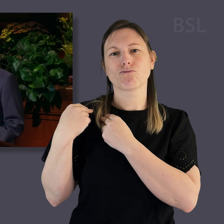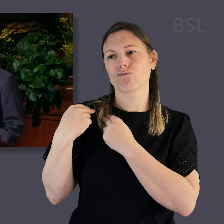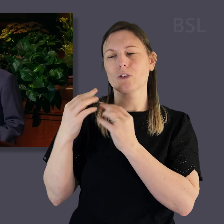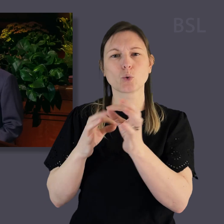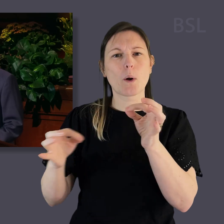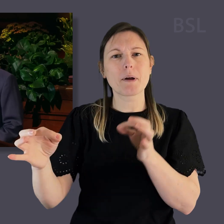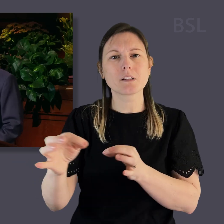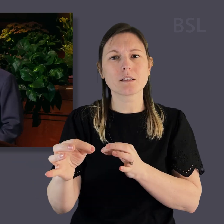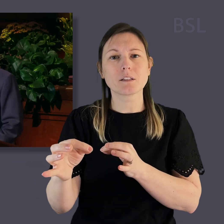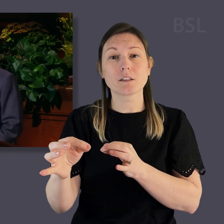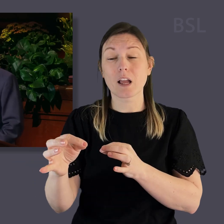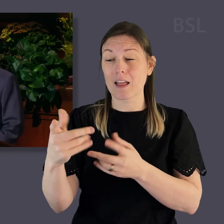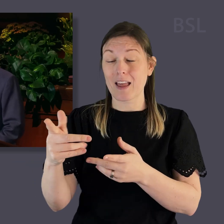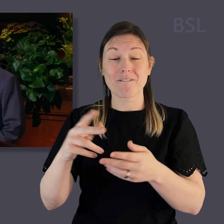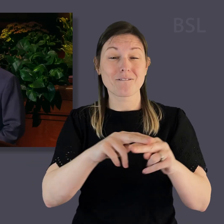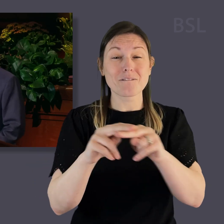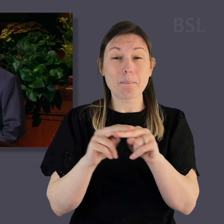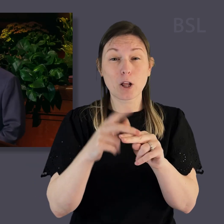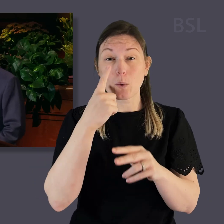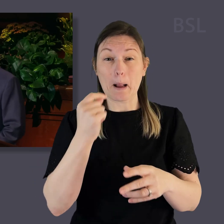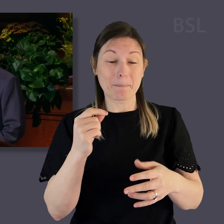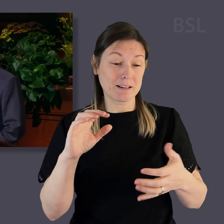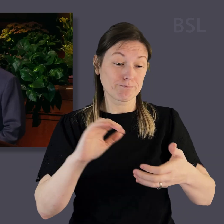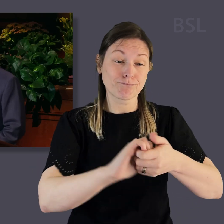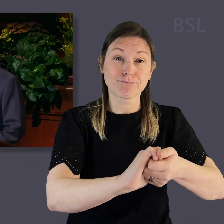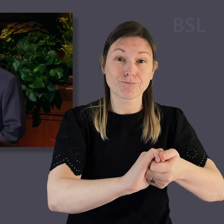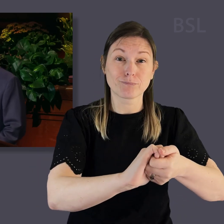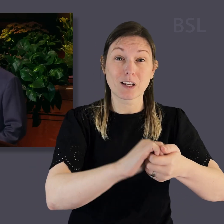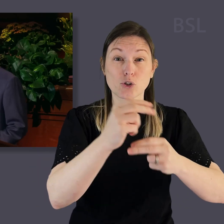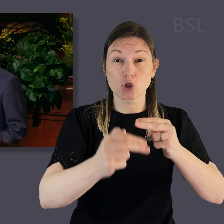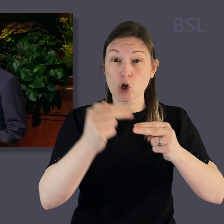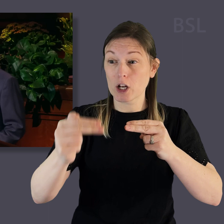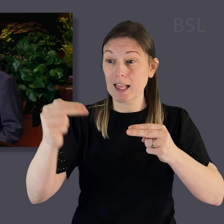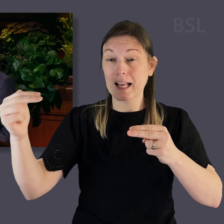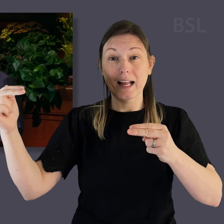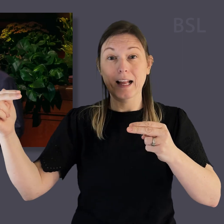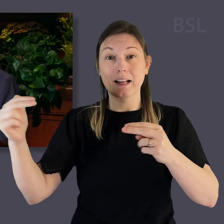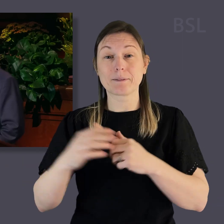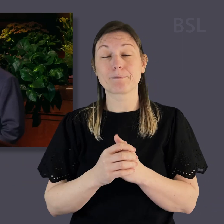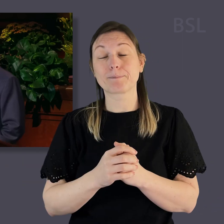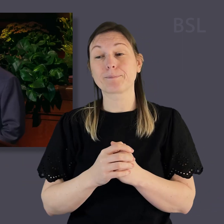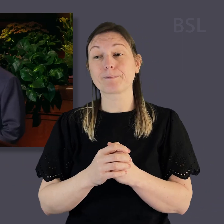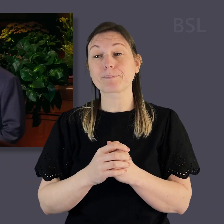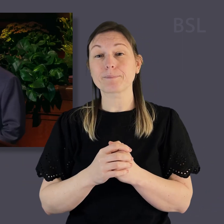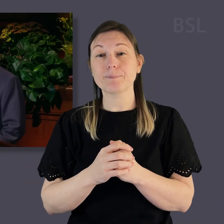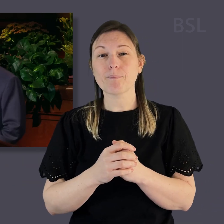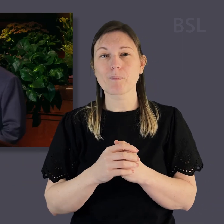and the doctrine that the family can be united eternally through the sealing ordinance.